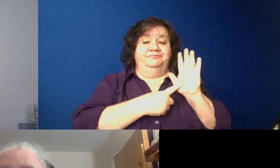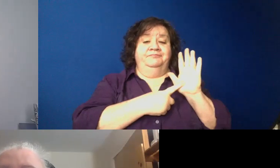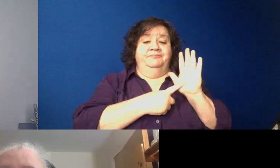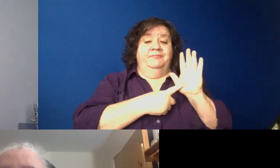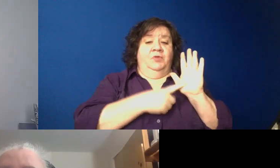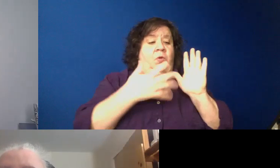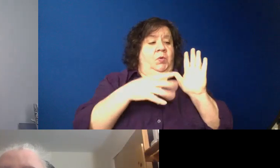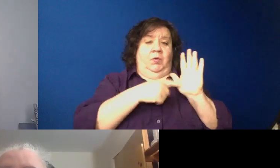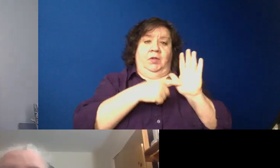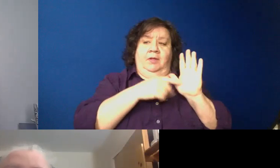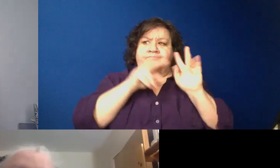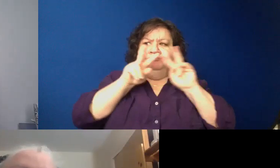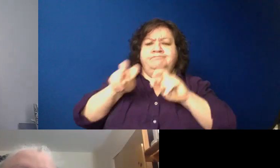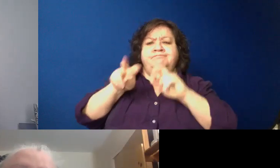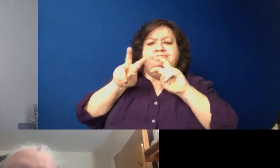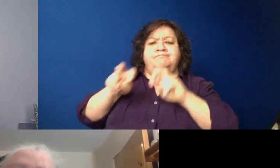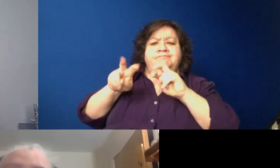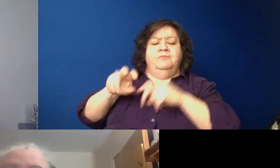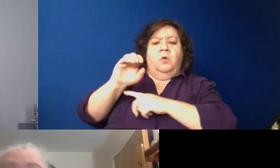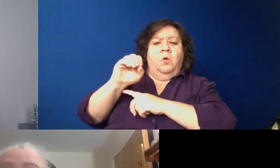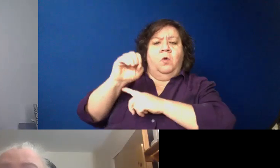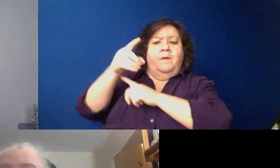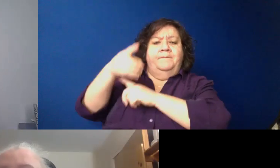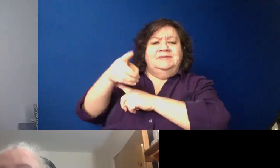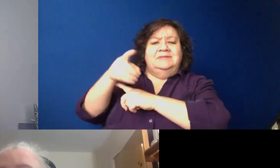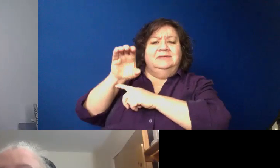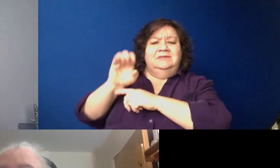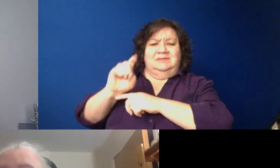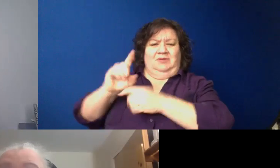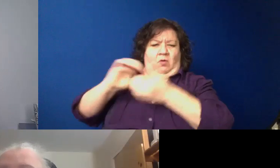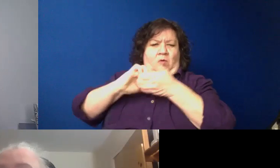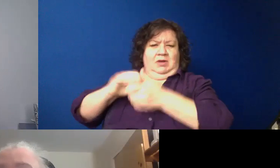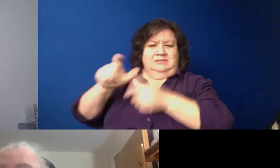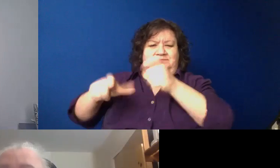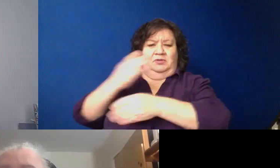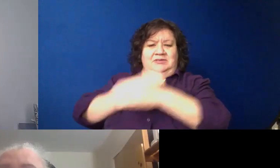voices and visibility on the issue there's been lots of um i mean i would say lots there's been